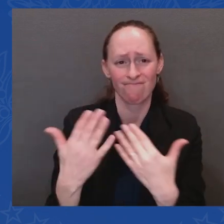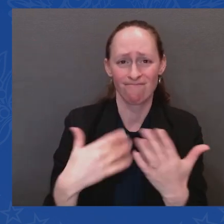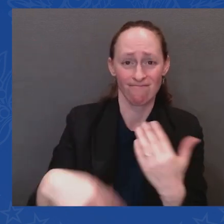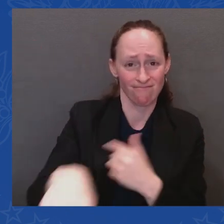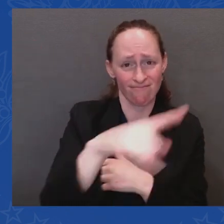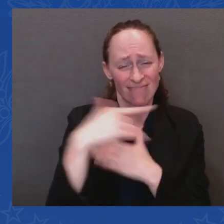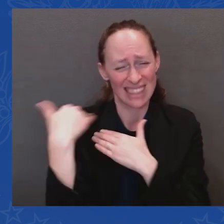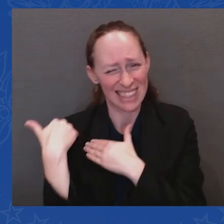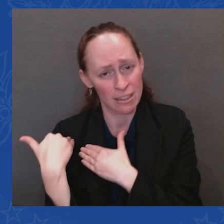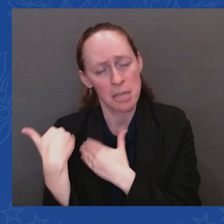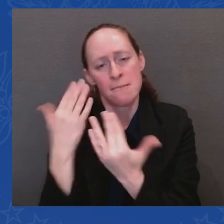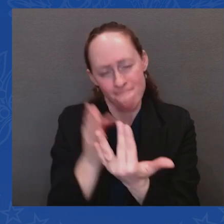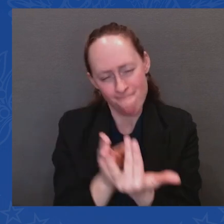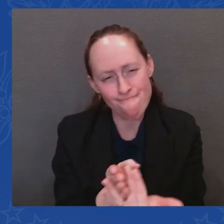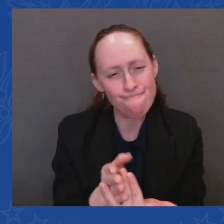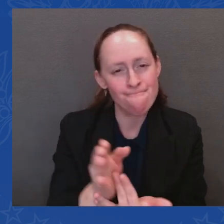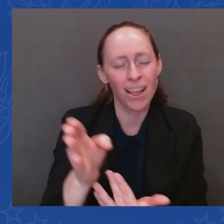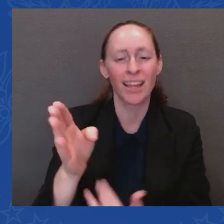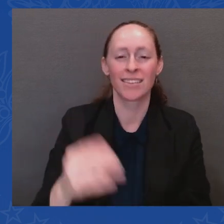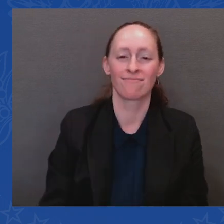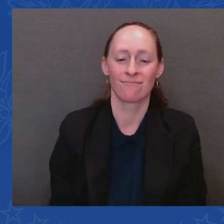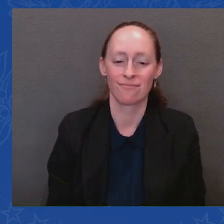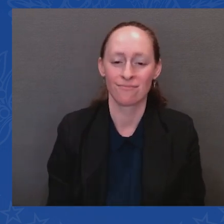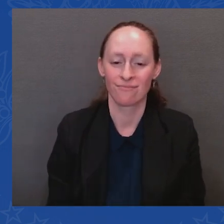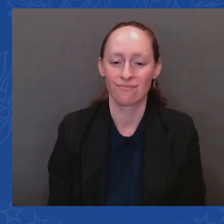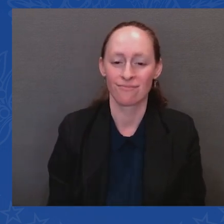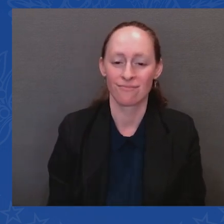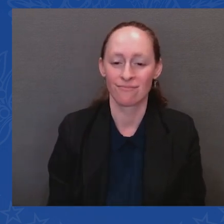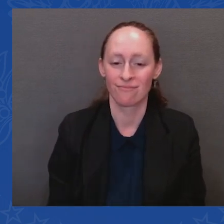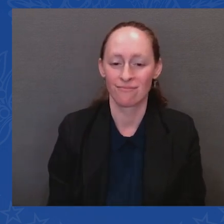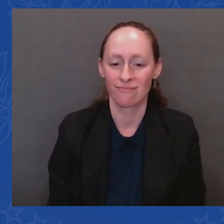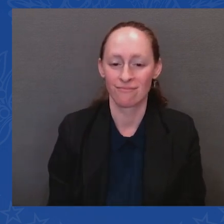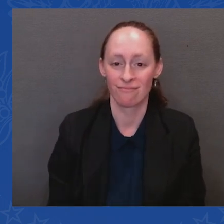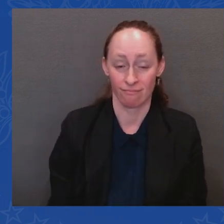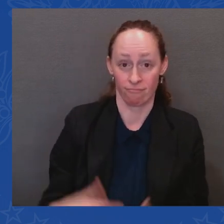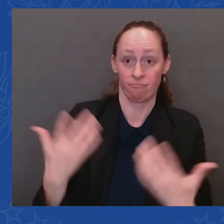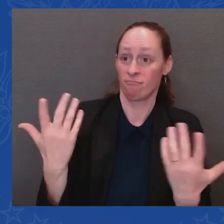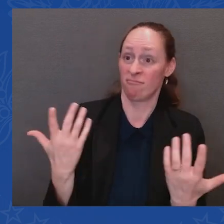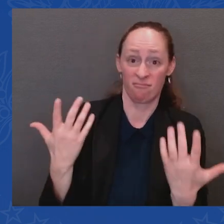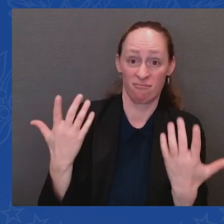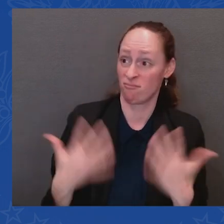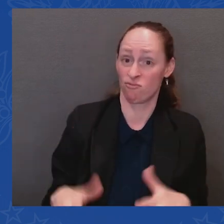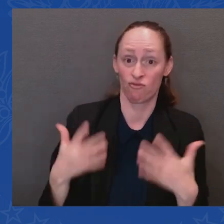Ladies and gentlemen, for nearly 250 years, the sacrifices of many of you